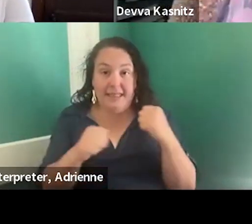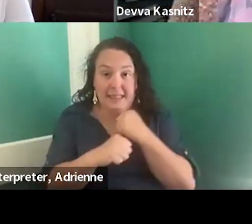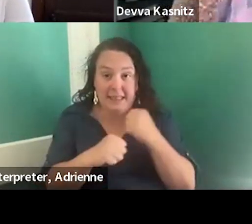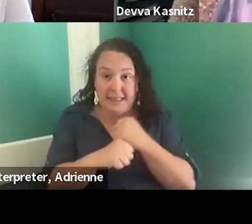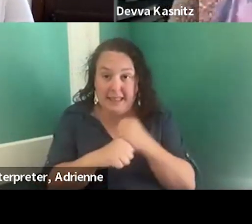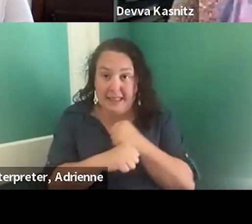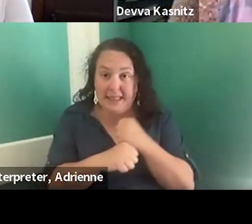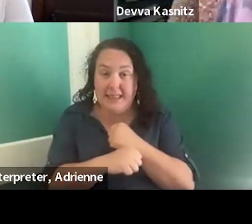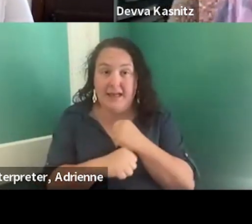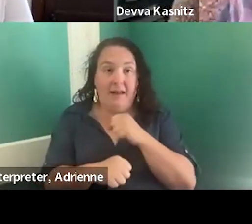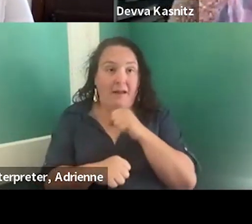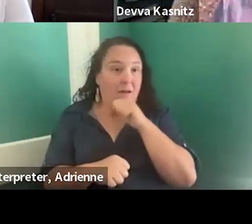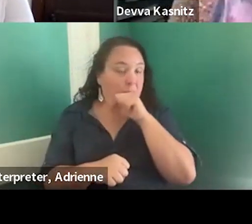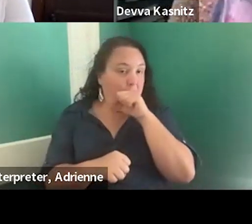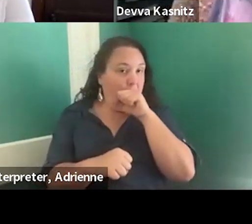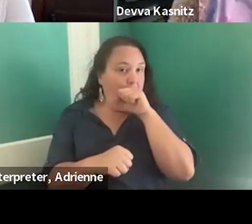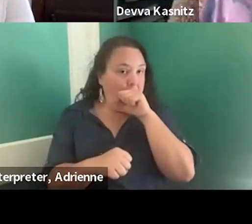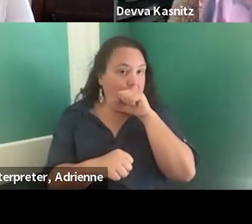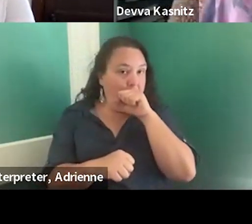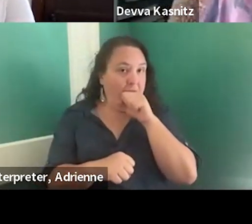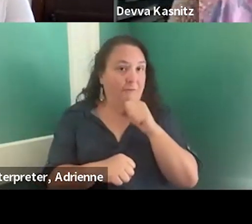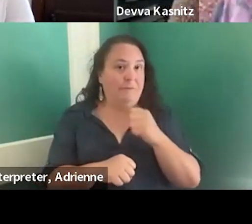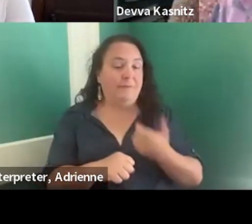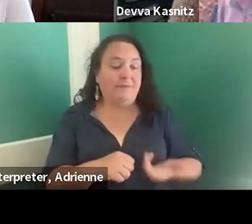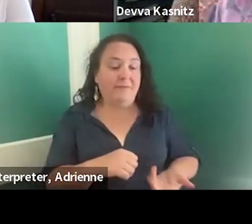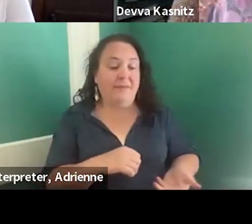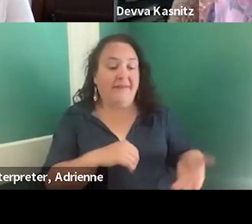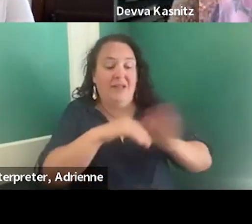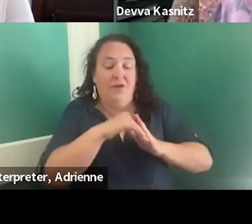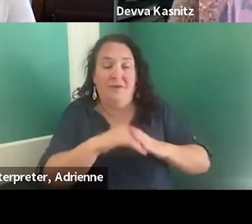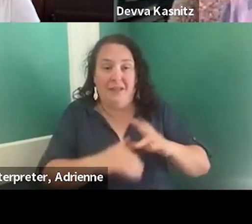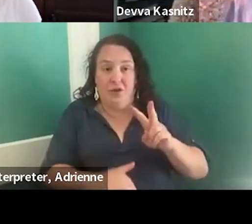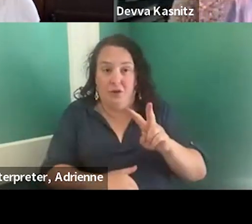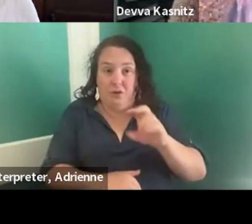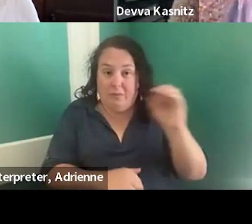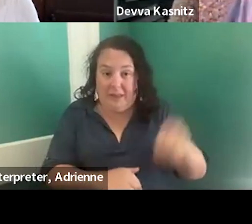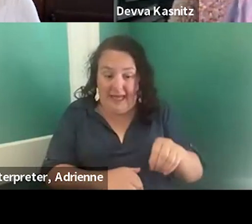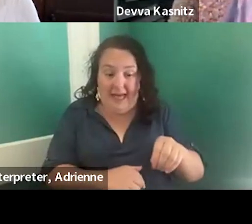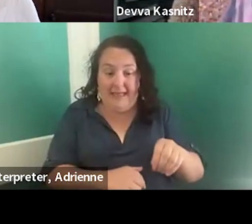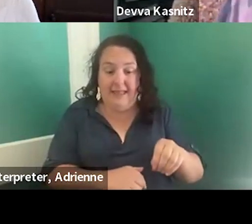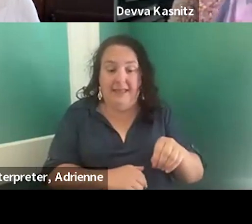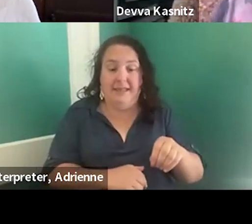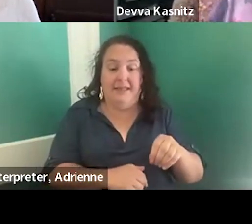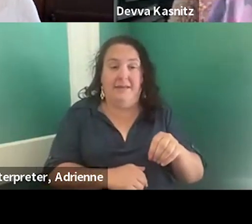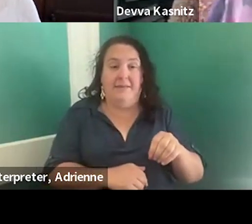We have increased almost 2% in terms of percentage of the population that has disabilities.